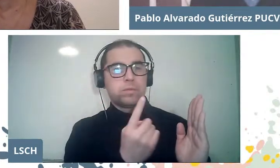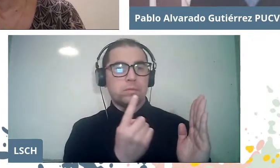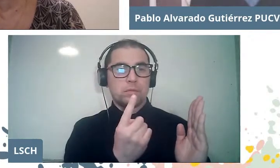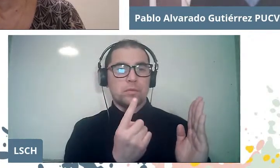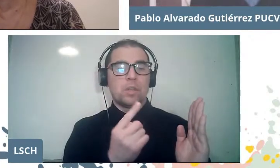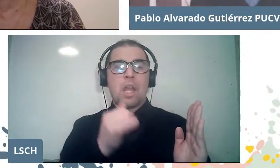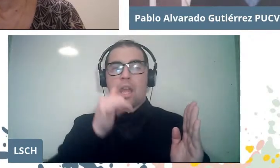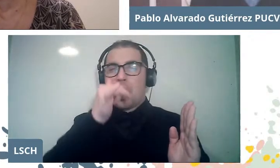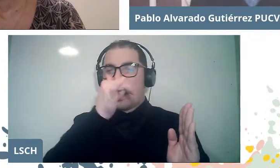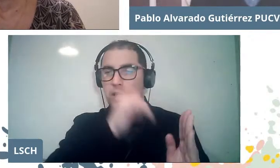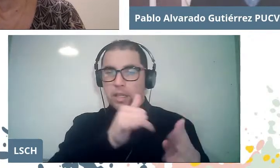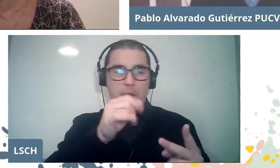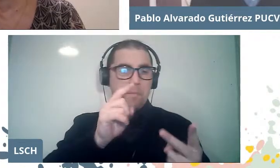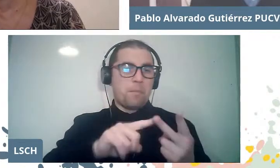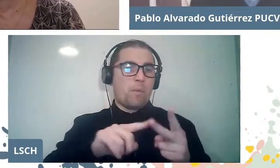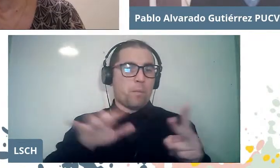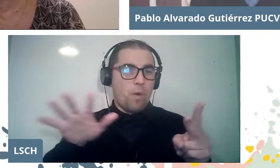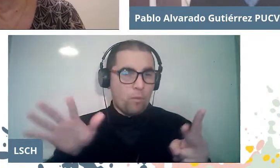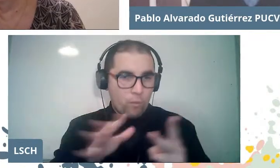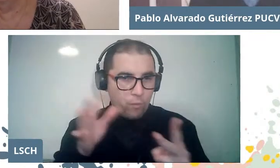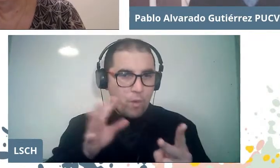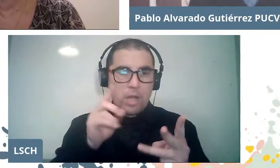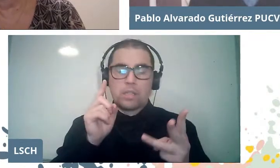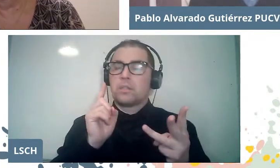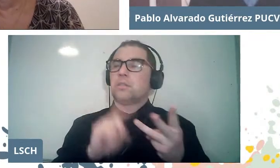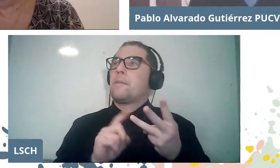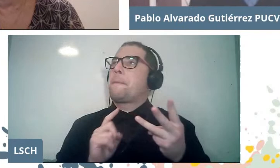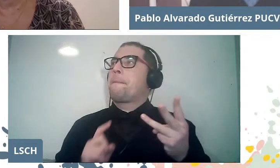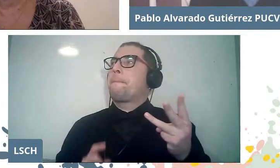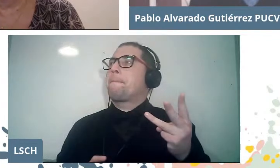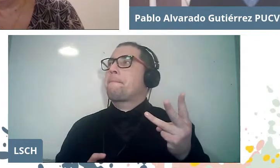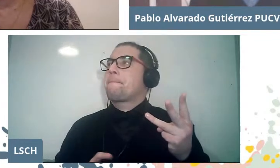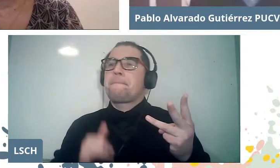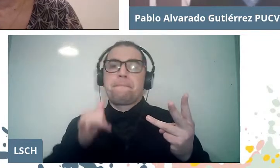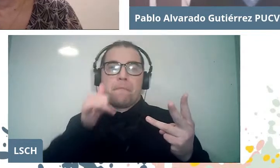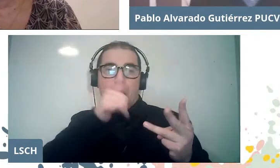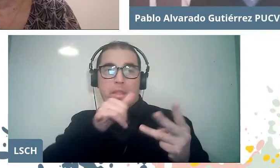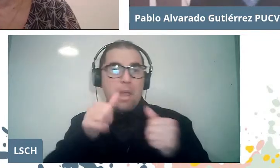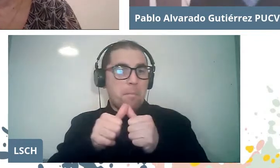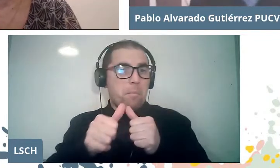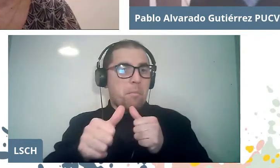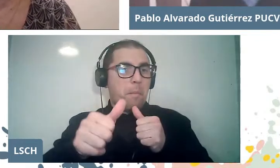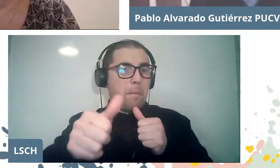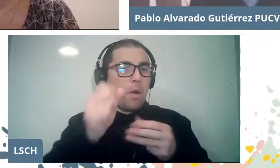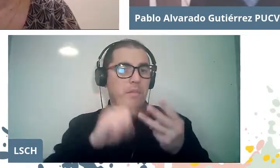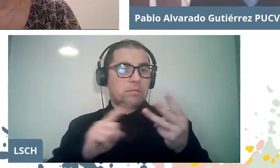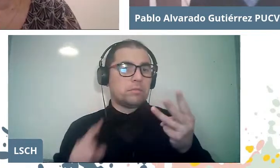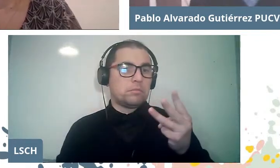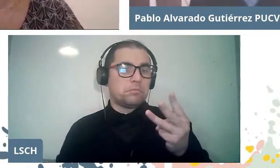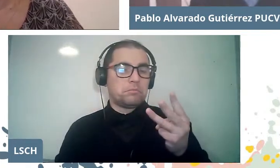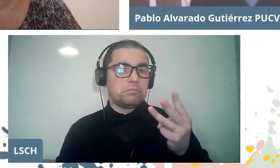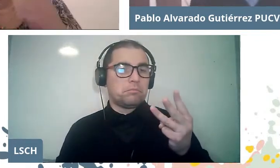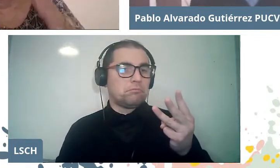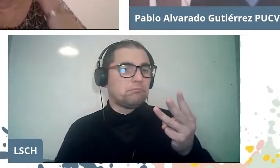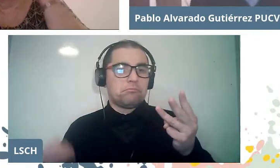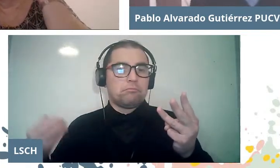the concept of effort, the concept of duration of what one is doing, becomes like....